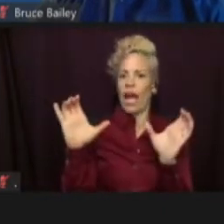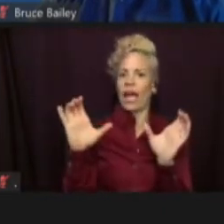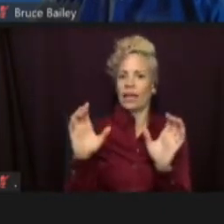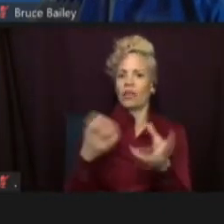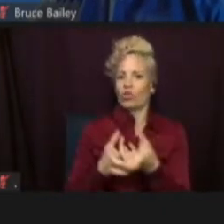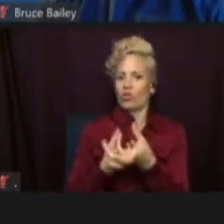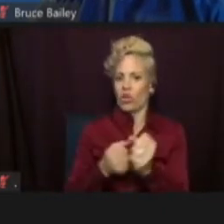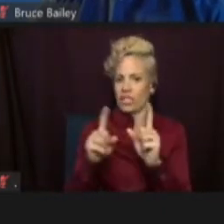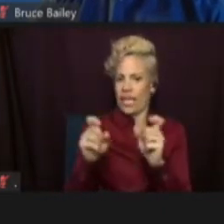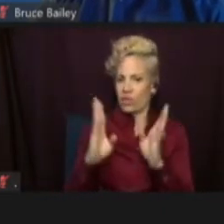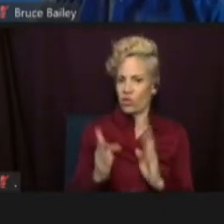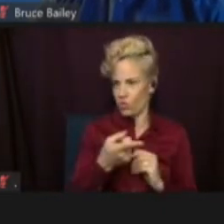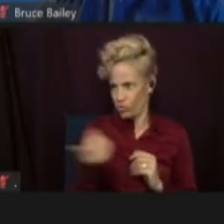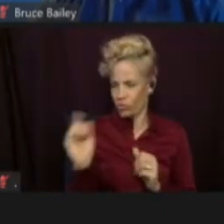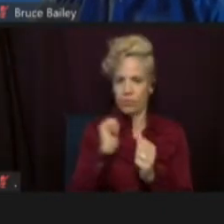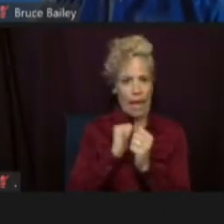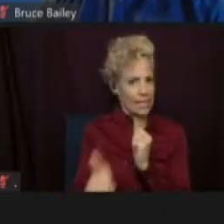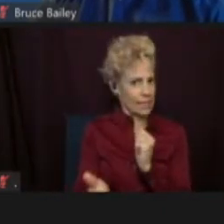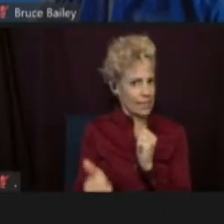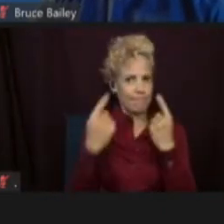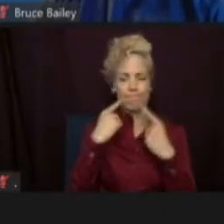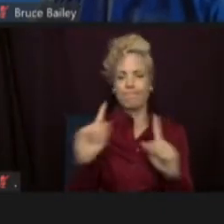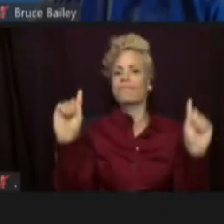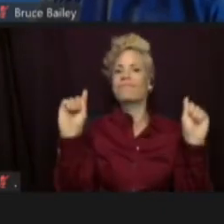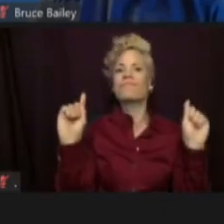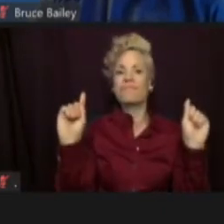who have successfully passed the certification exam.